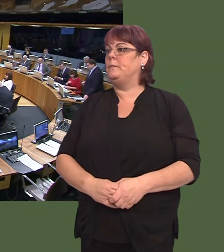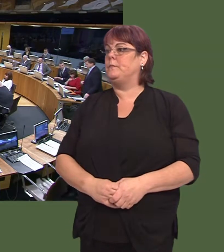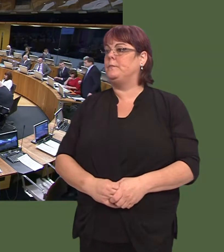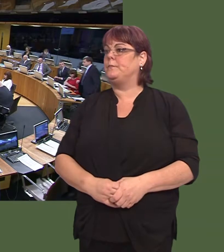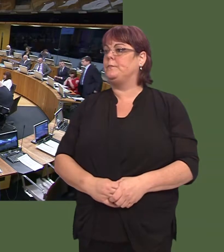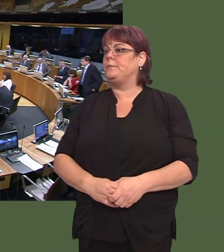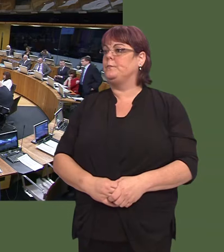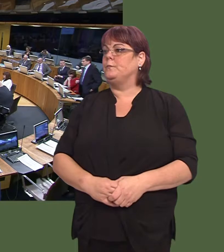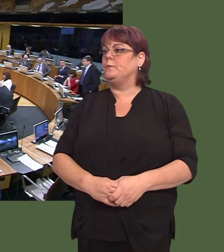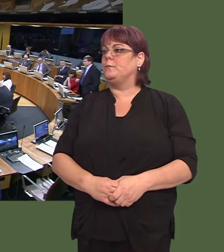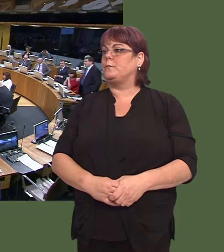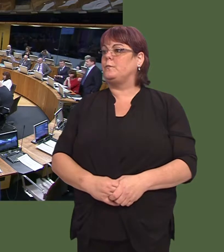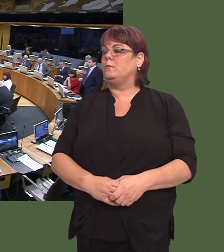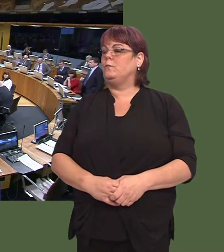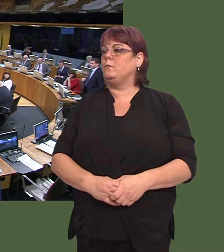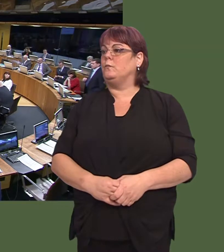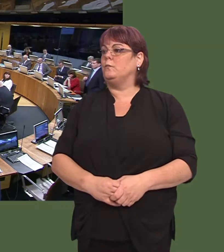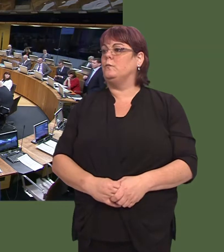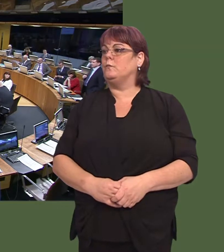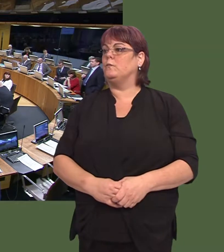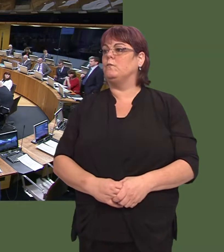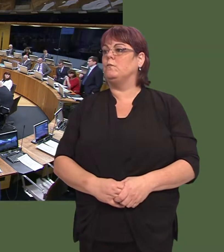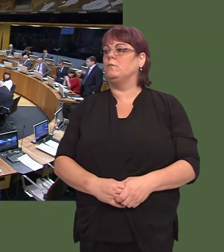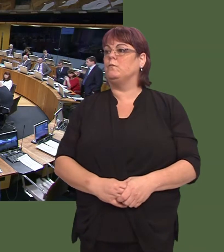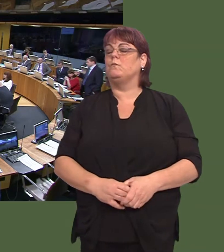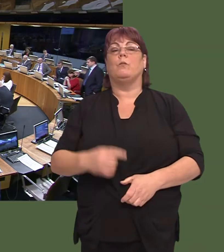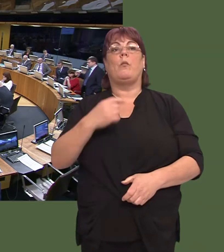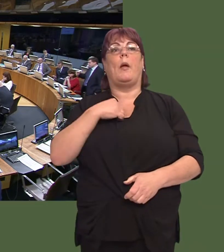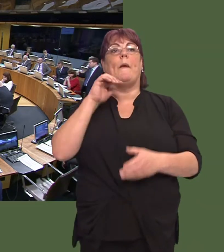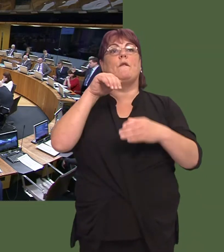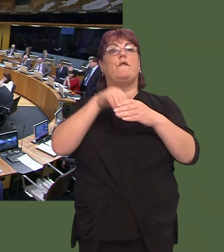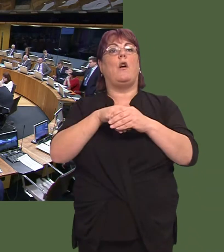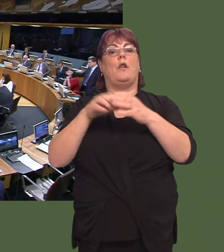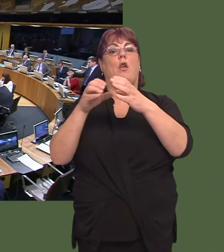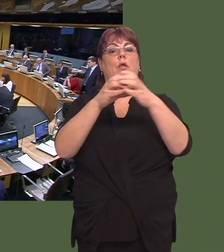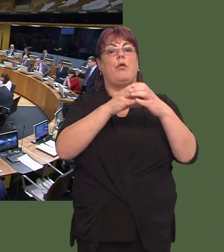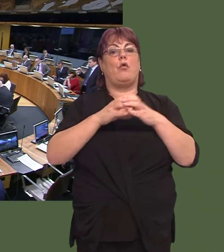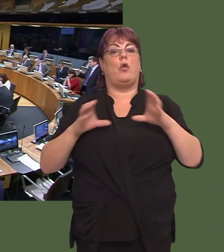Rhun ap Iorwerth: The cross-party group on hospices and palliative care here in the Assembly